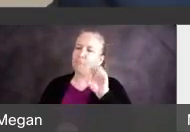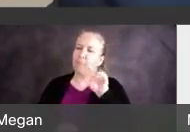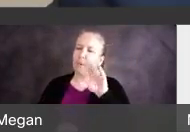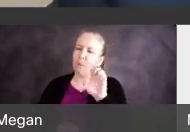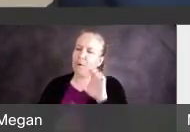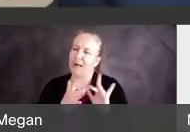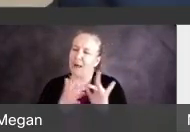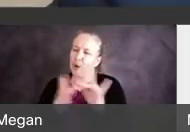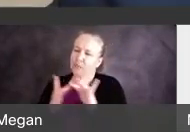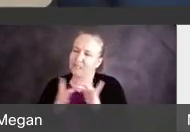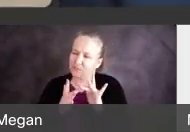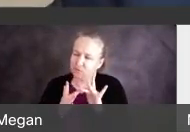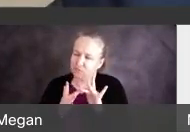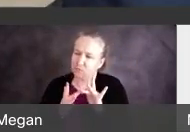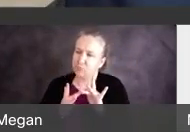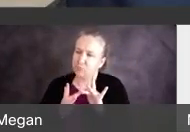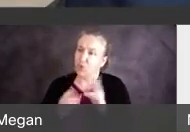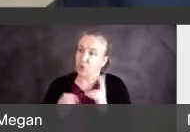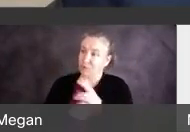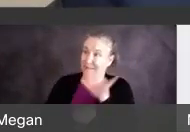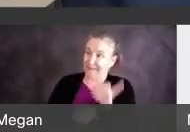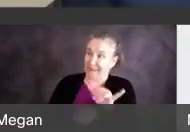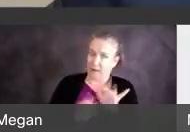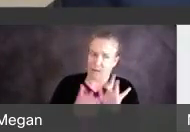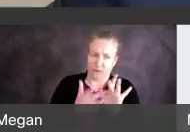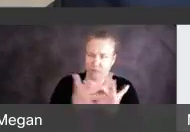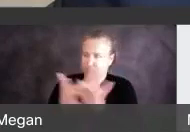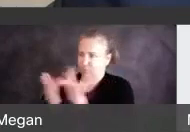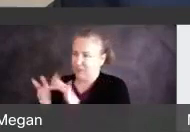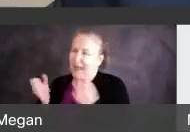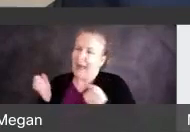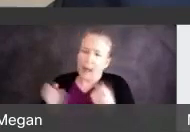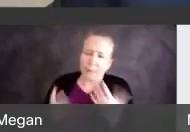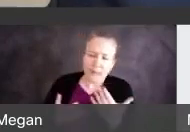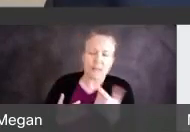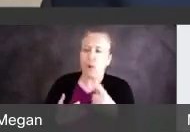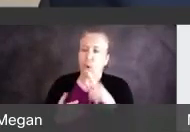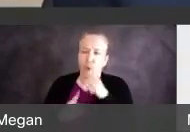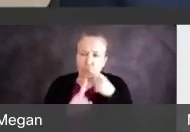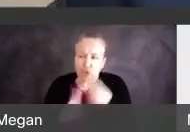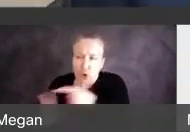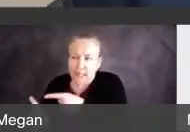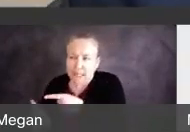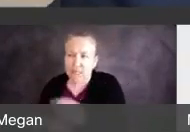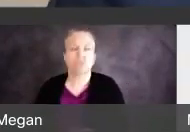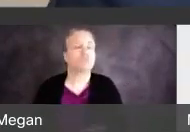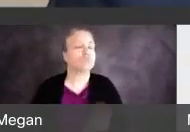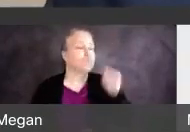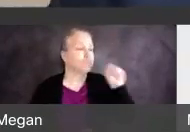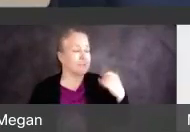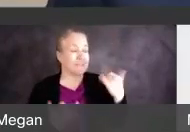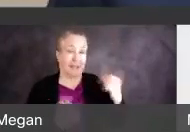reached with that and who is being targeted? [Commissioner Arkoosh] Sure. So we're in our second week of mobile